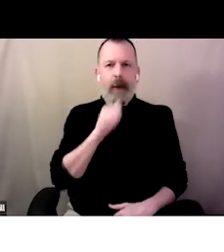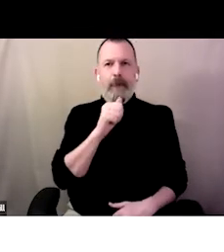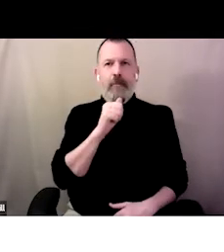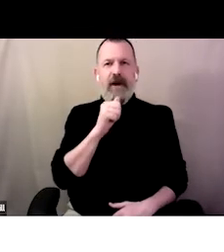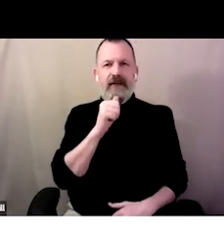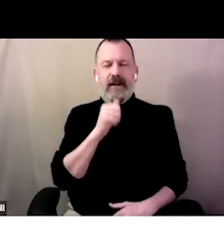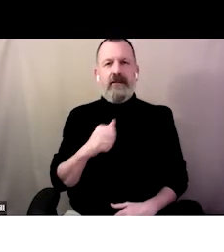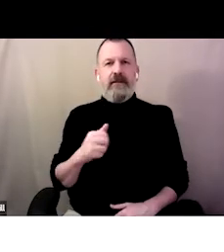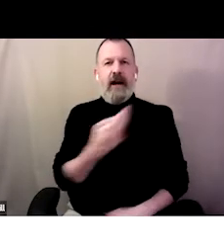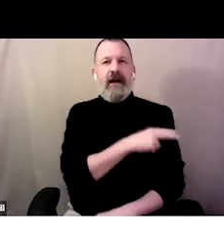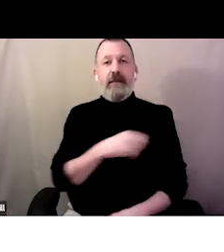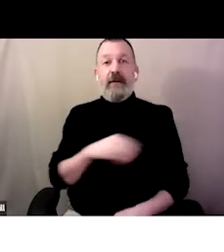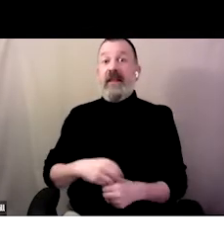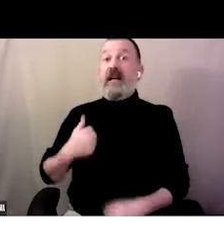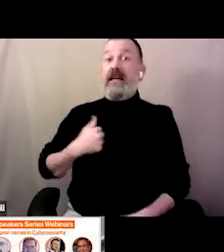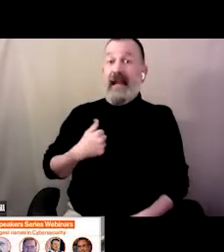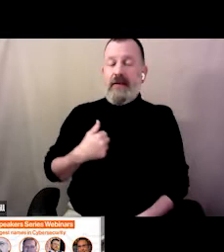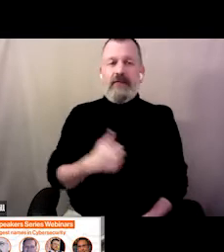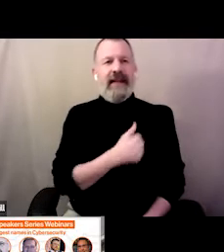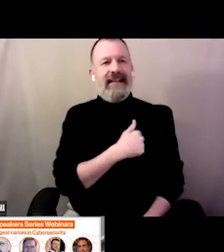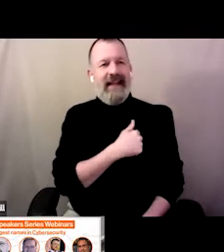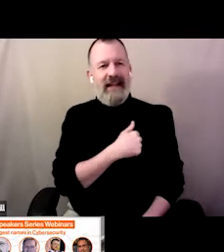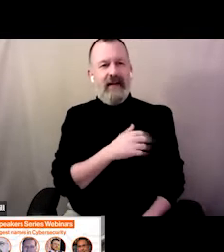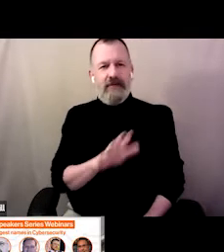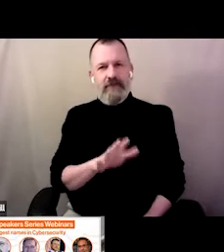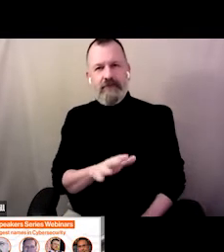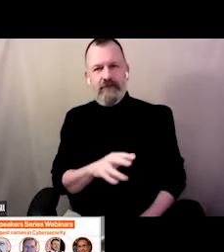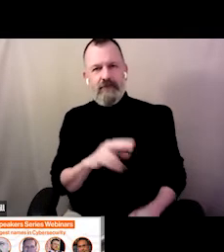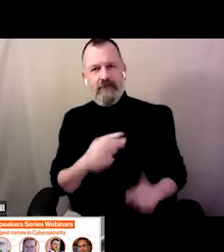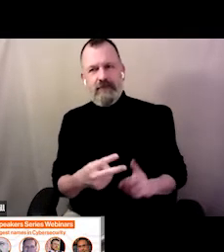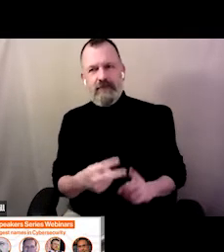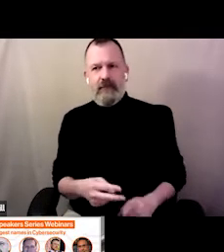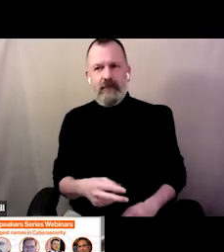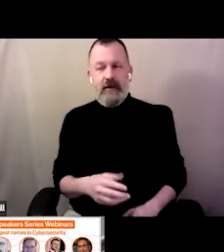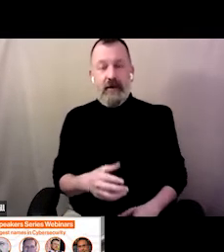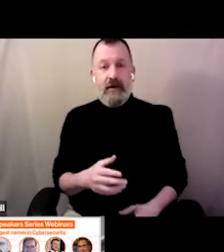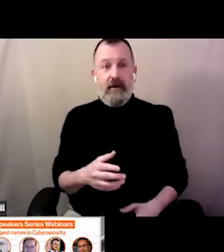hospitals. And I wondered if you had some thoughts on his question. Rick Mislan: And if you're a hockey enough Ian